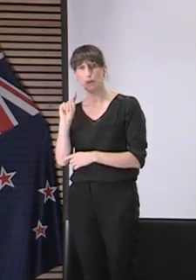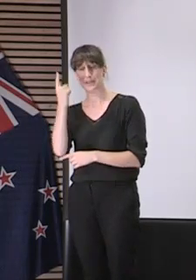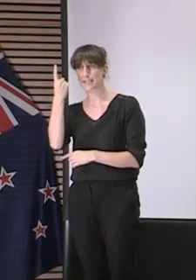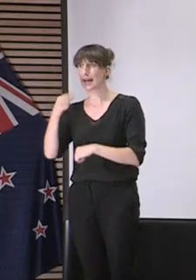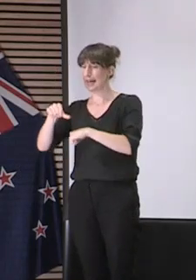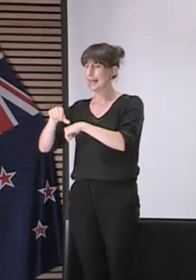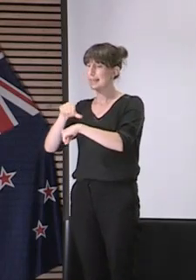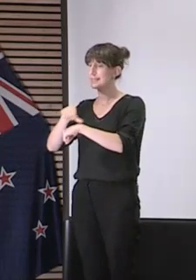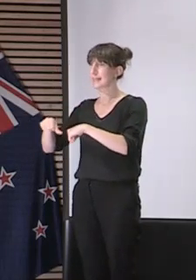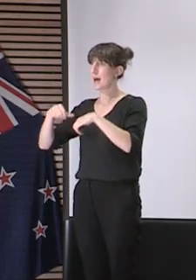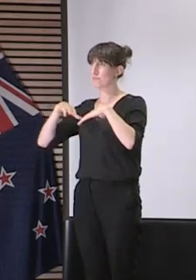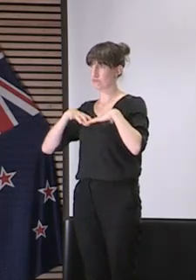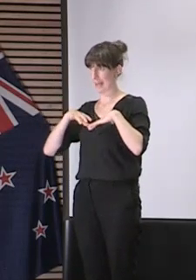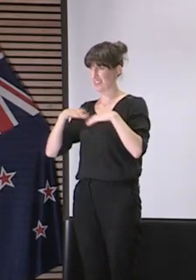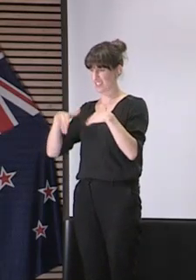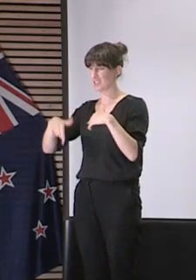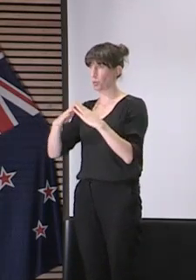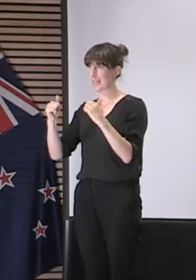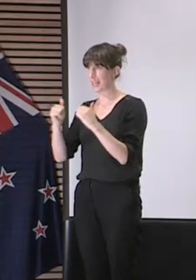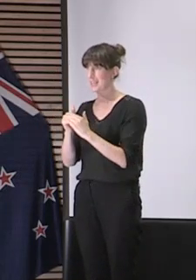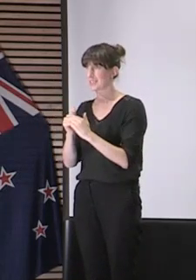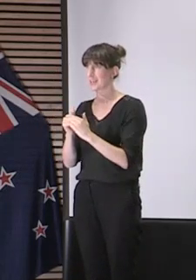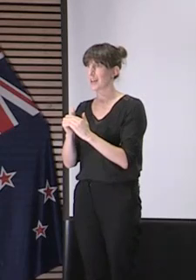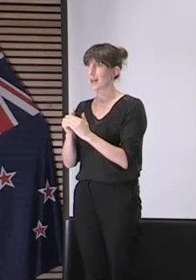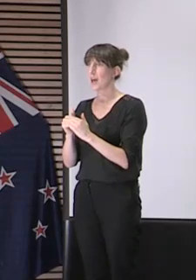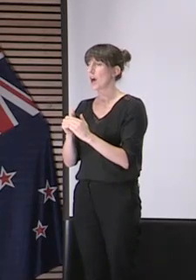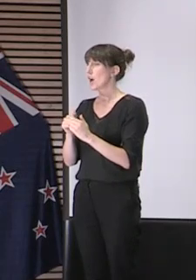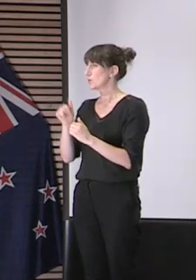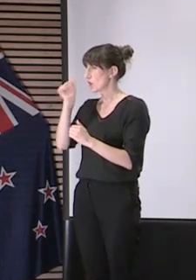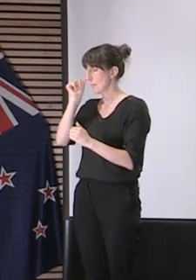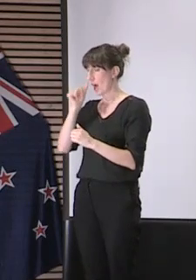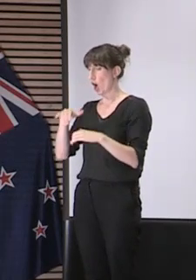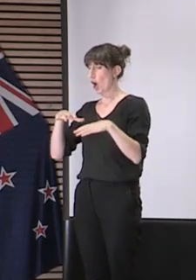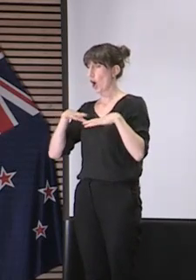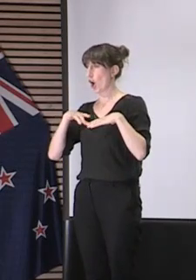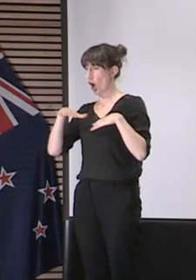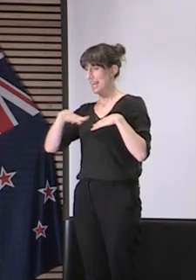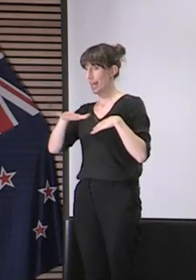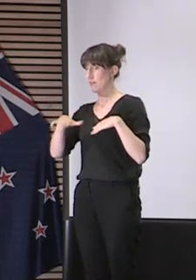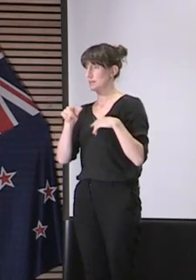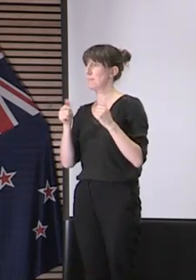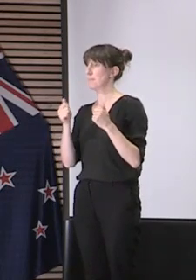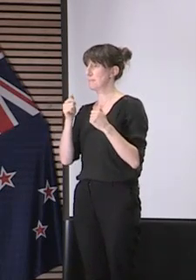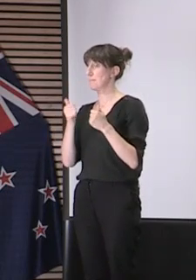PRIME MINISTER JACINDA We will take a couple more.